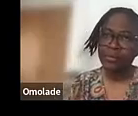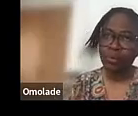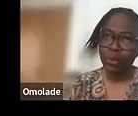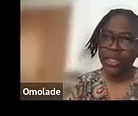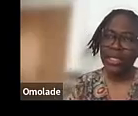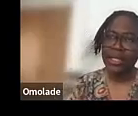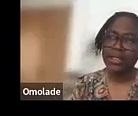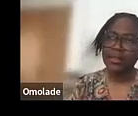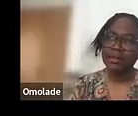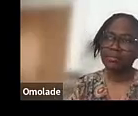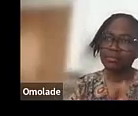that